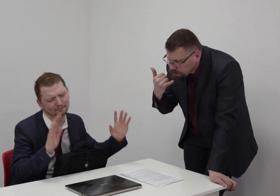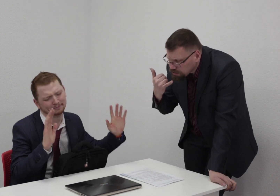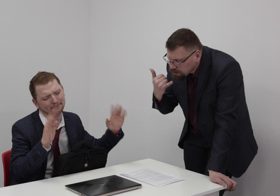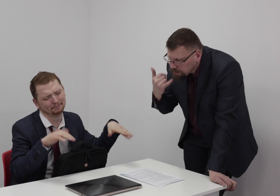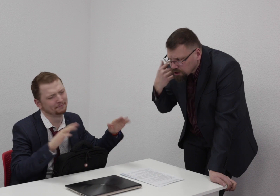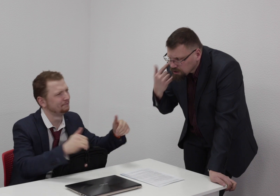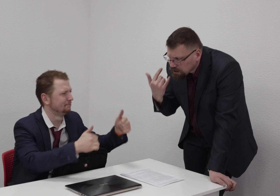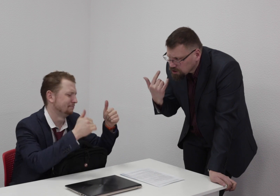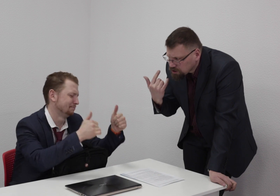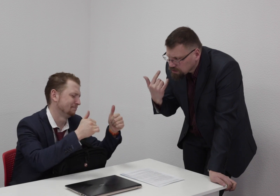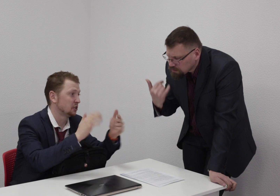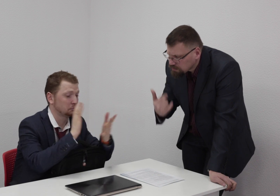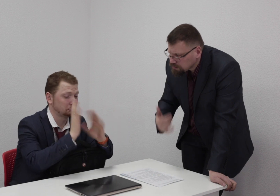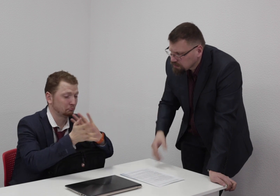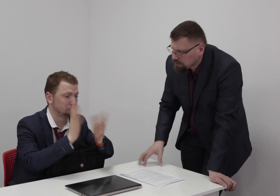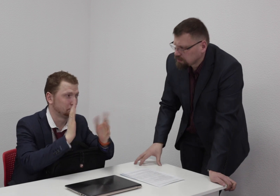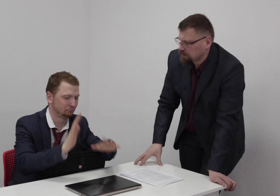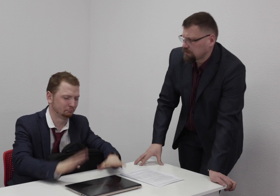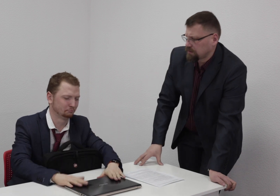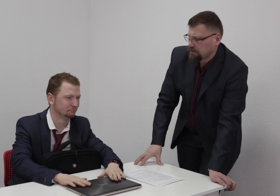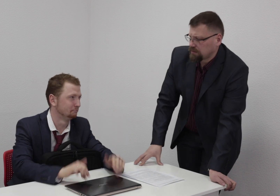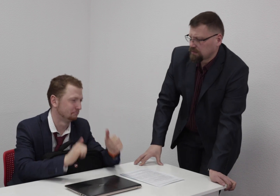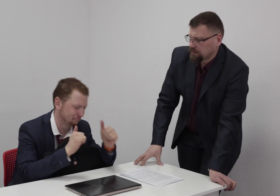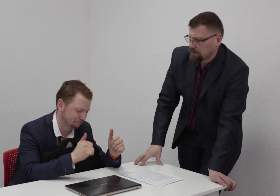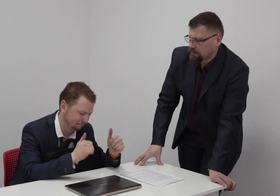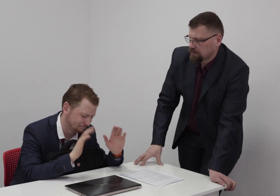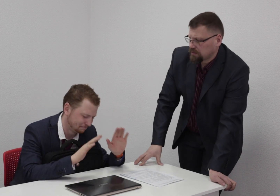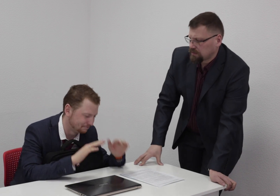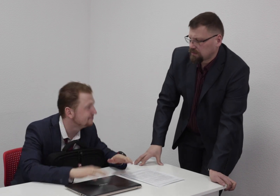Not a problem, I can sign!